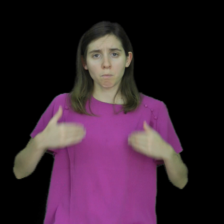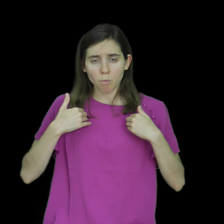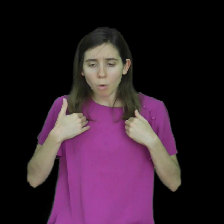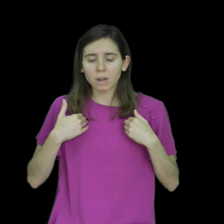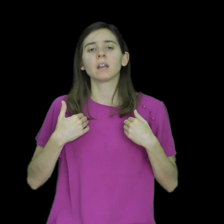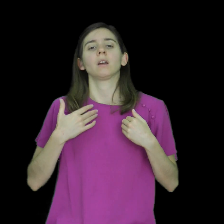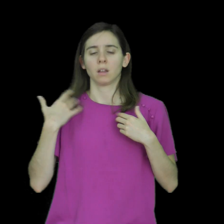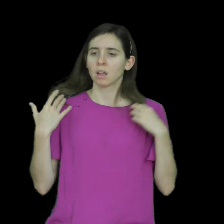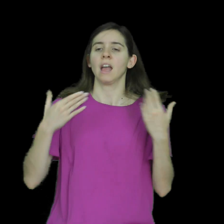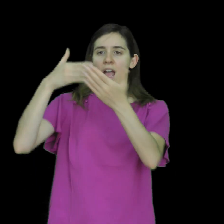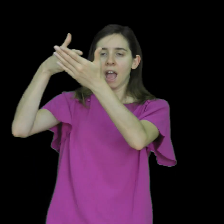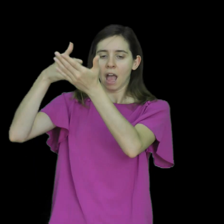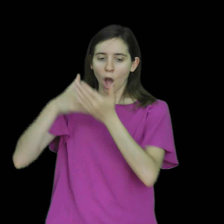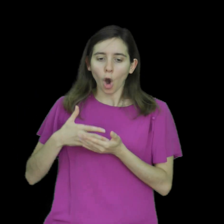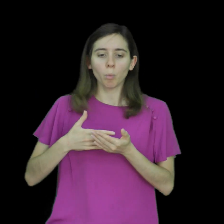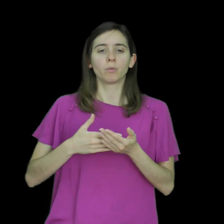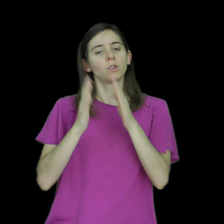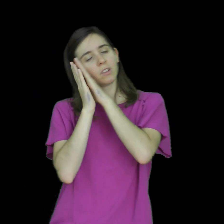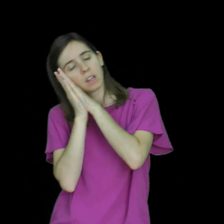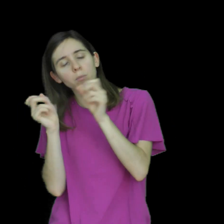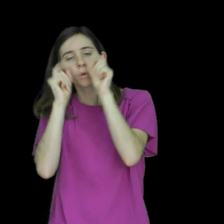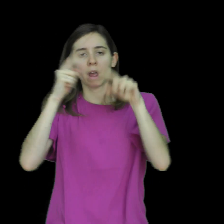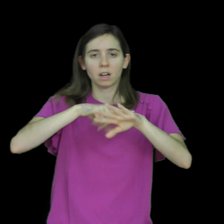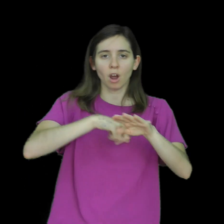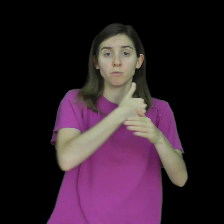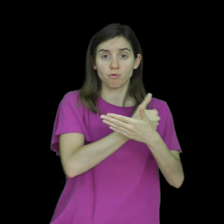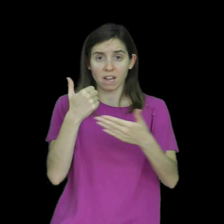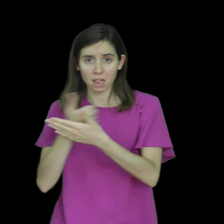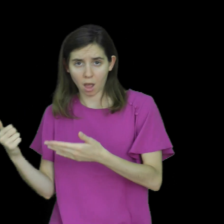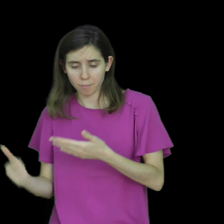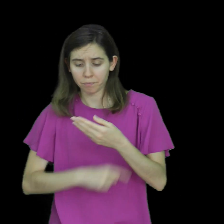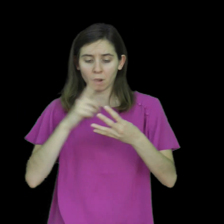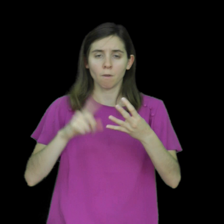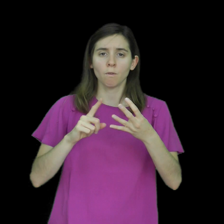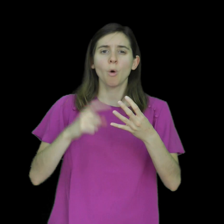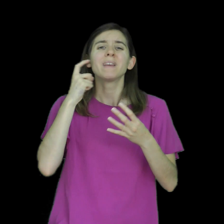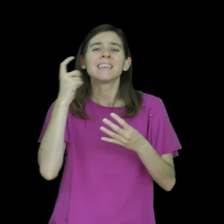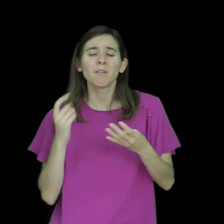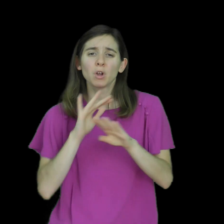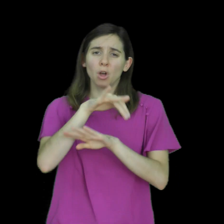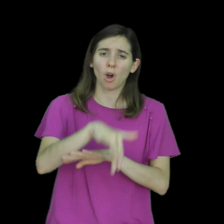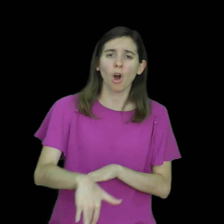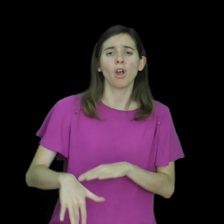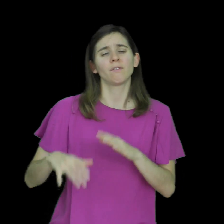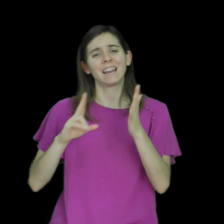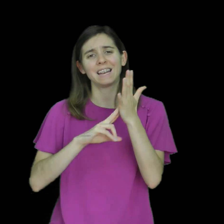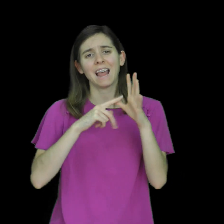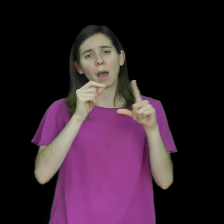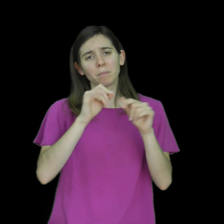sleep and wake cycles on track. 4. Be careful with naps. Any naps should be